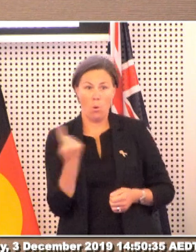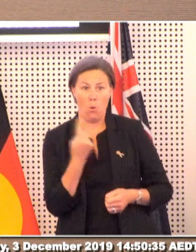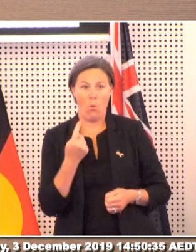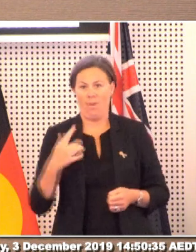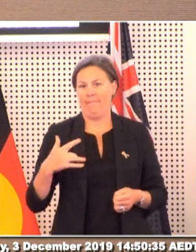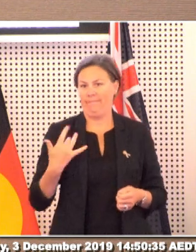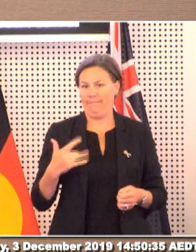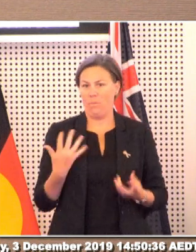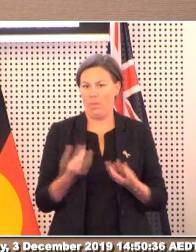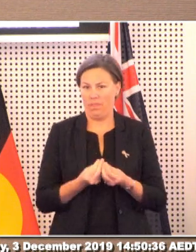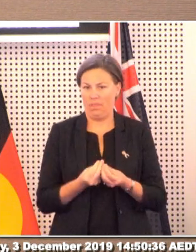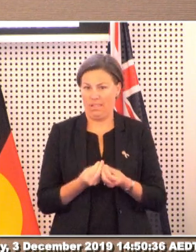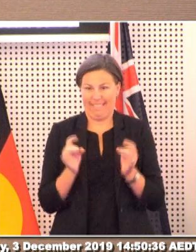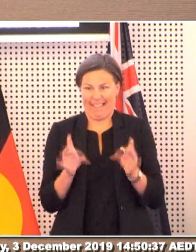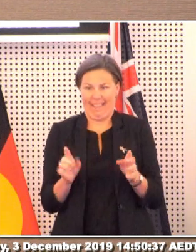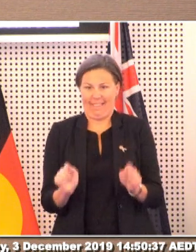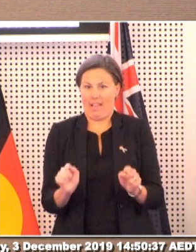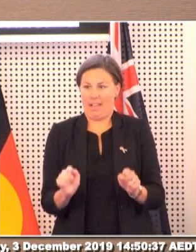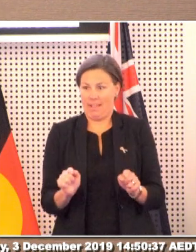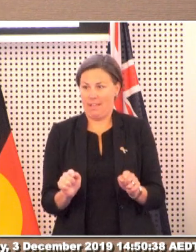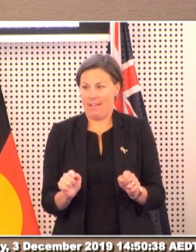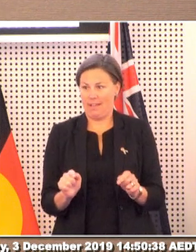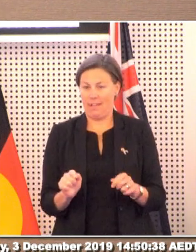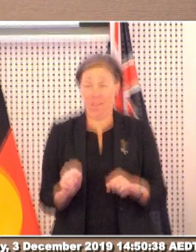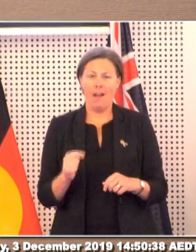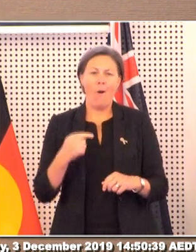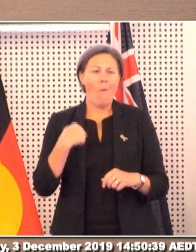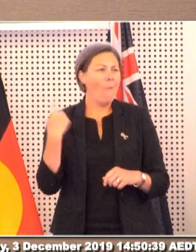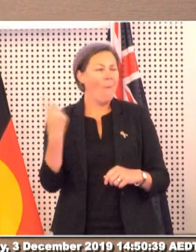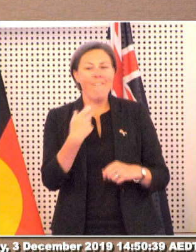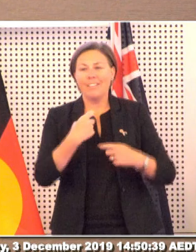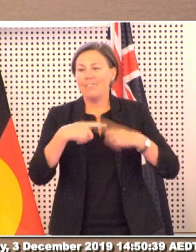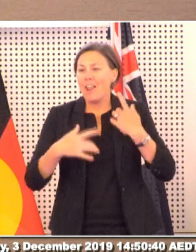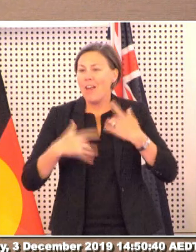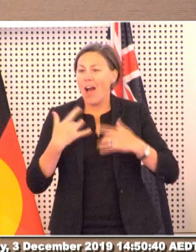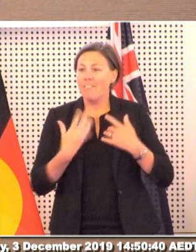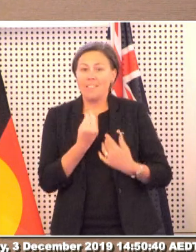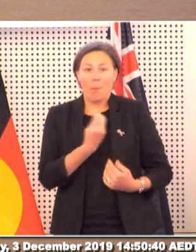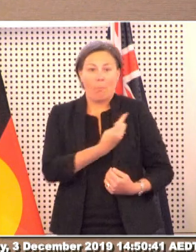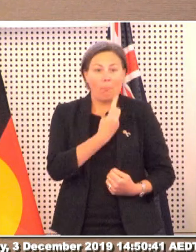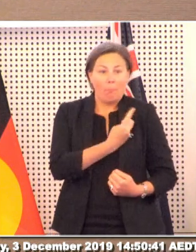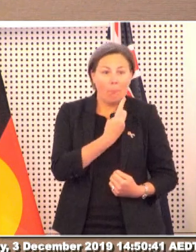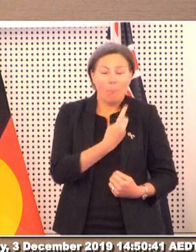And we all live in very different circumstances. Some of us live on our own. Some of us live with our family.